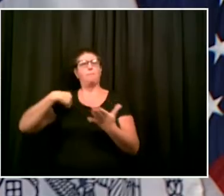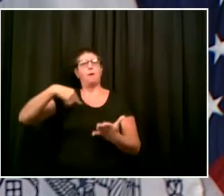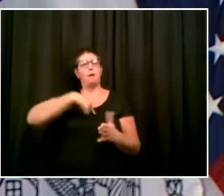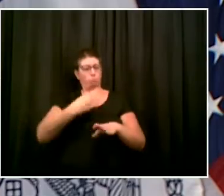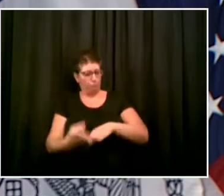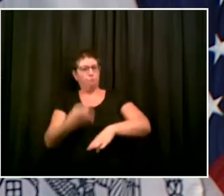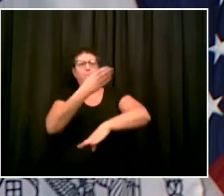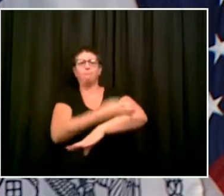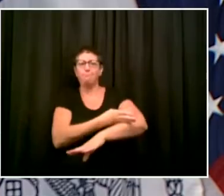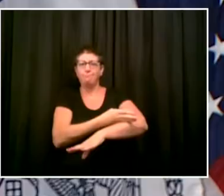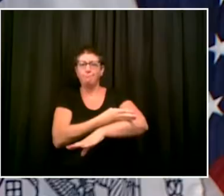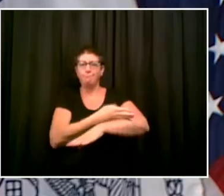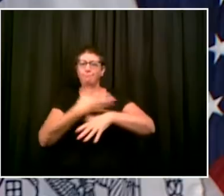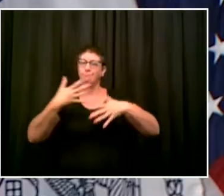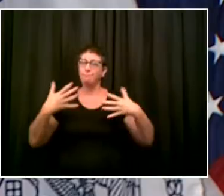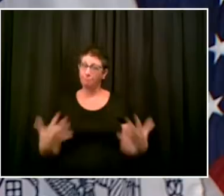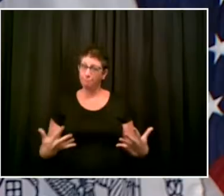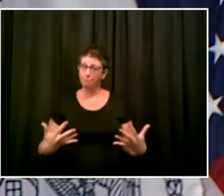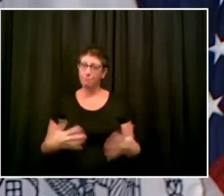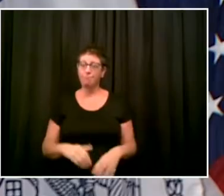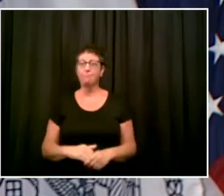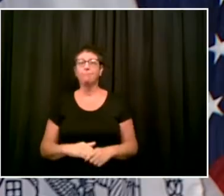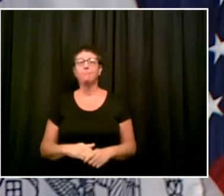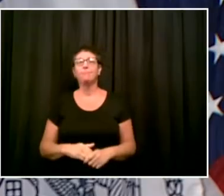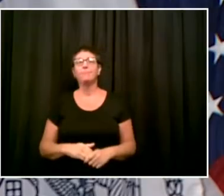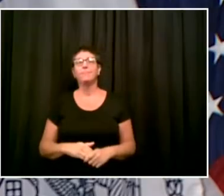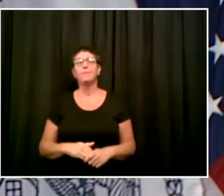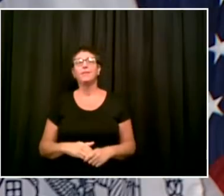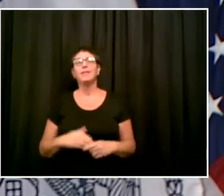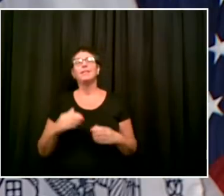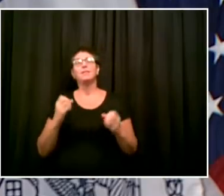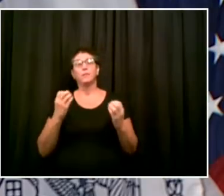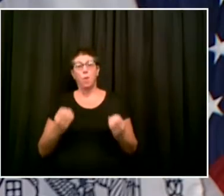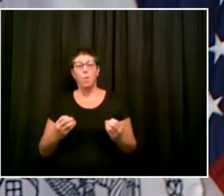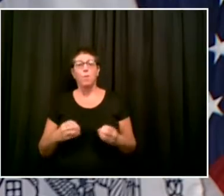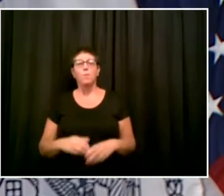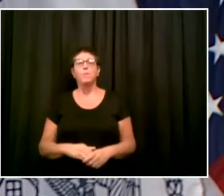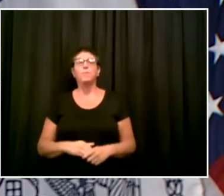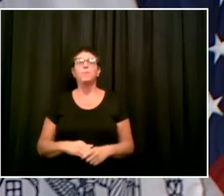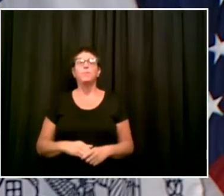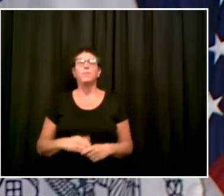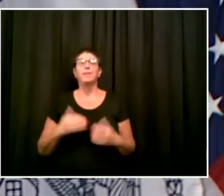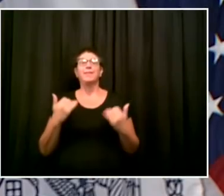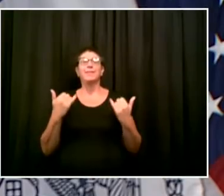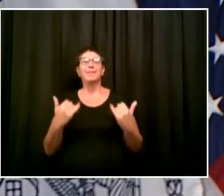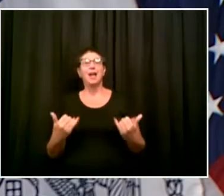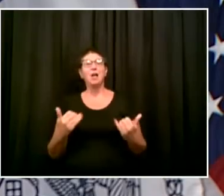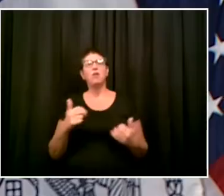COMMUNITY AND POLICE WORKING HAND IN HAND. THE IMSTE N ITHE OBAMA PLEDGE WILL HELUSP O T TA TKEH SATTEP FORWARD.